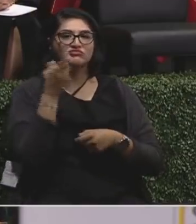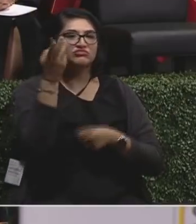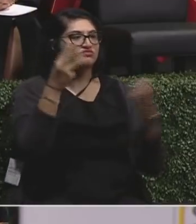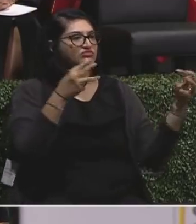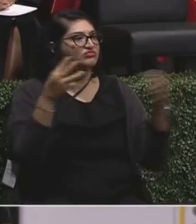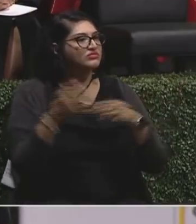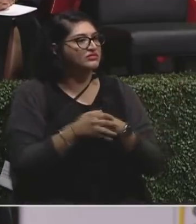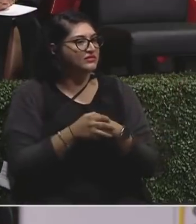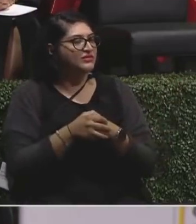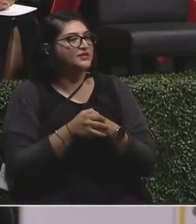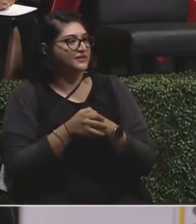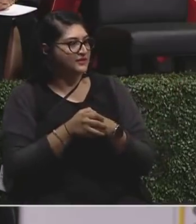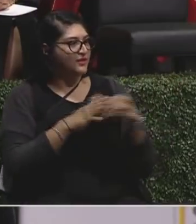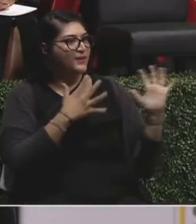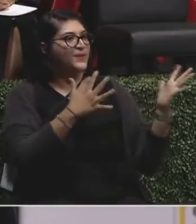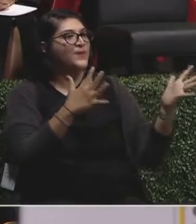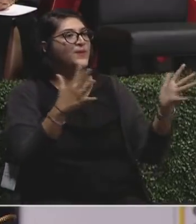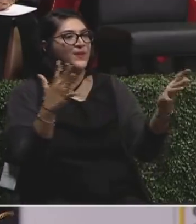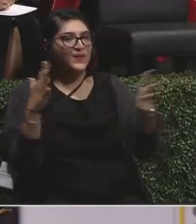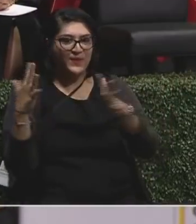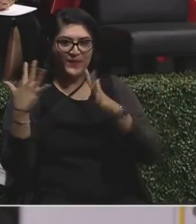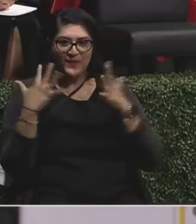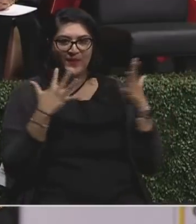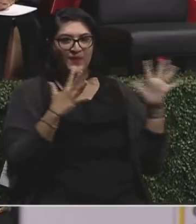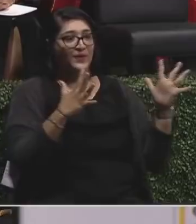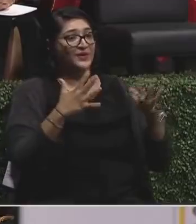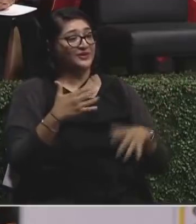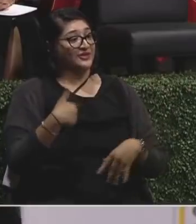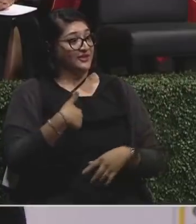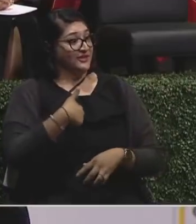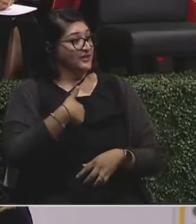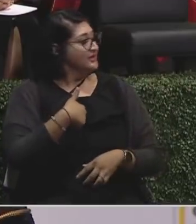THE CLASS OF 2018 INCLUDES 106 VETERANS, WHO HAVE SERVED OUR NATION WITH VALOR AND THEN RETURNED TO EARN A DEGREE.